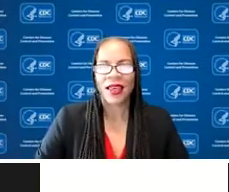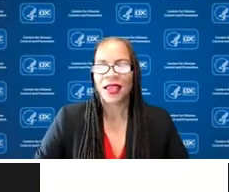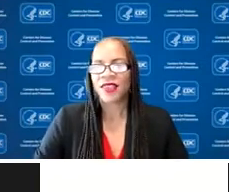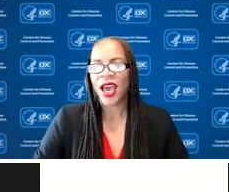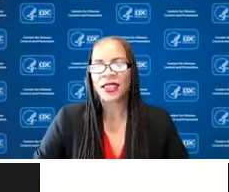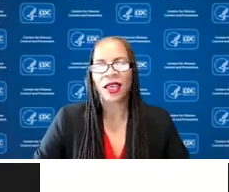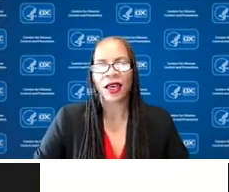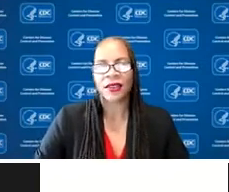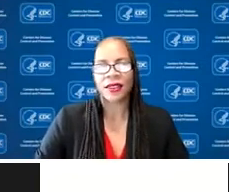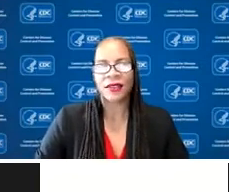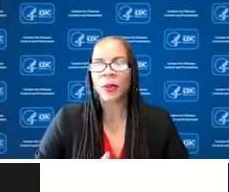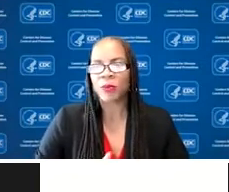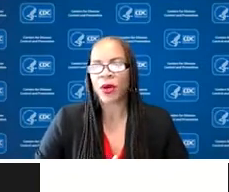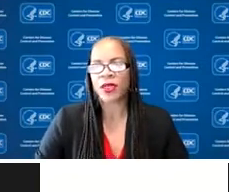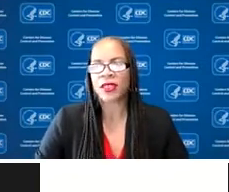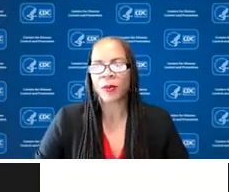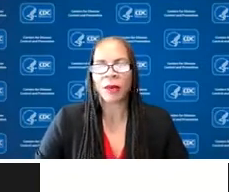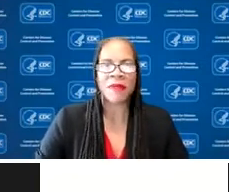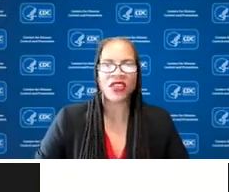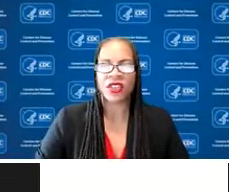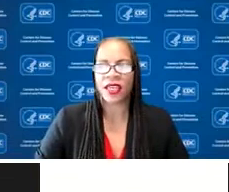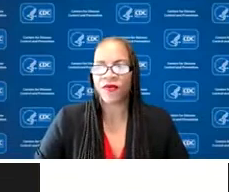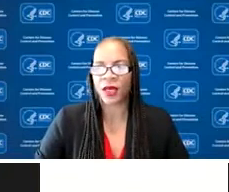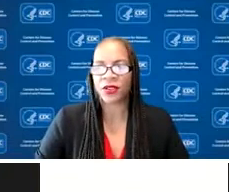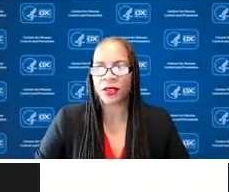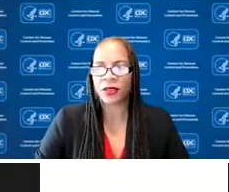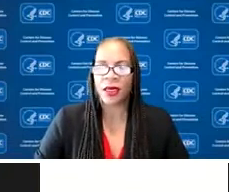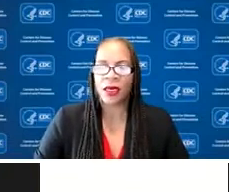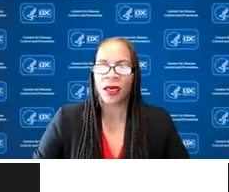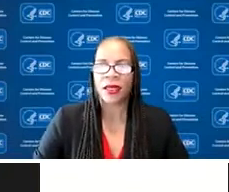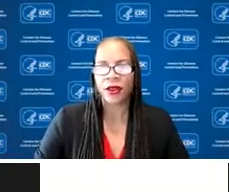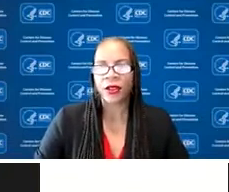So I thought it’s a little bit important to talk about mission and functions. Another